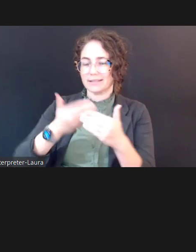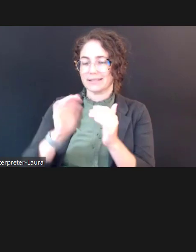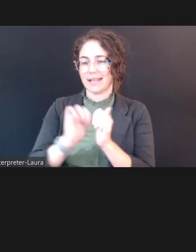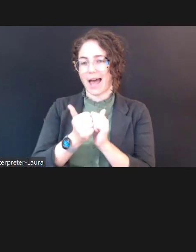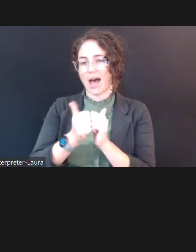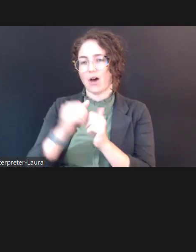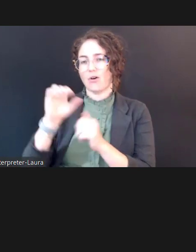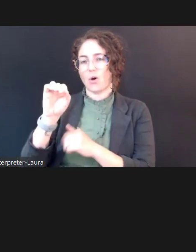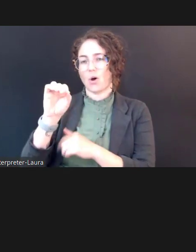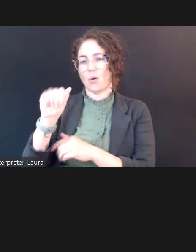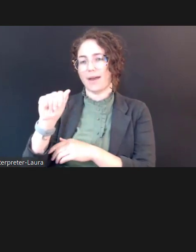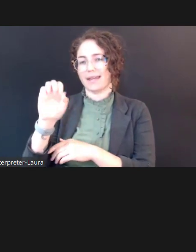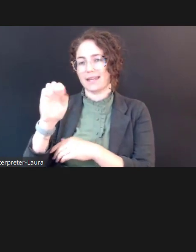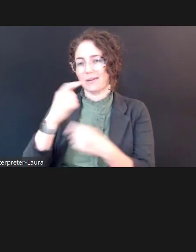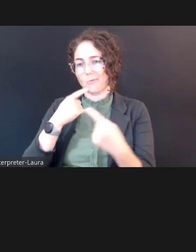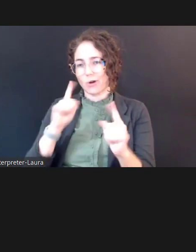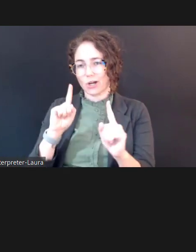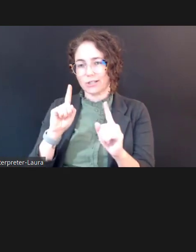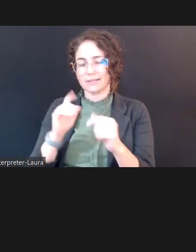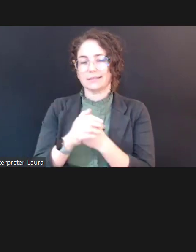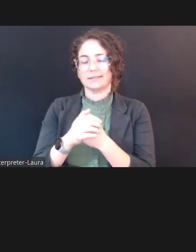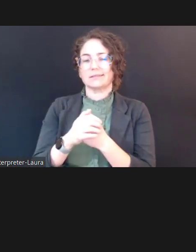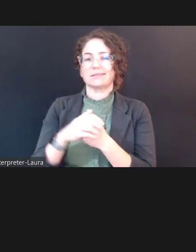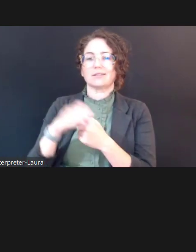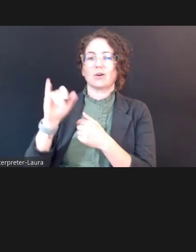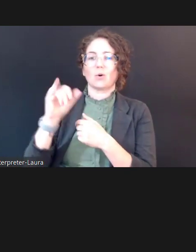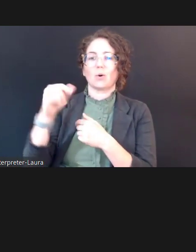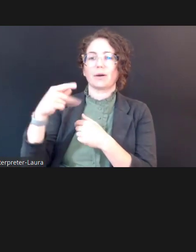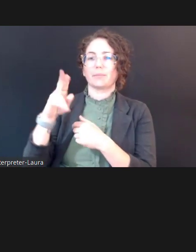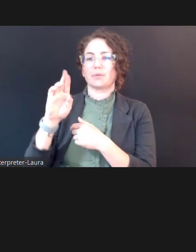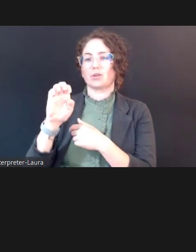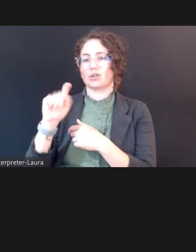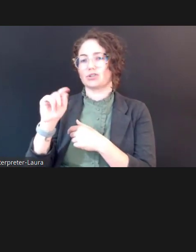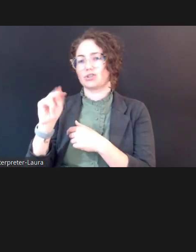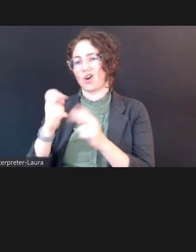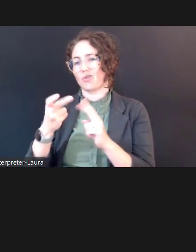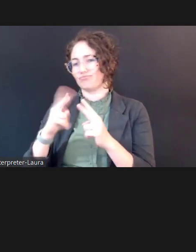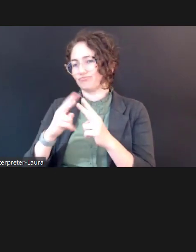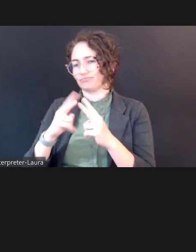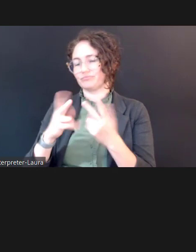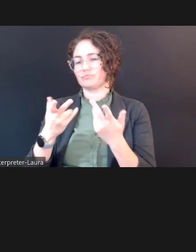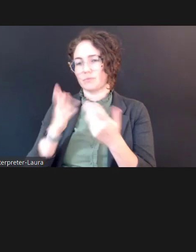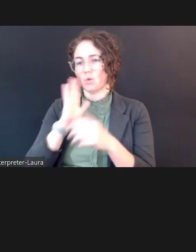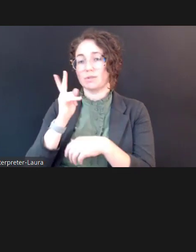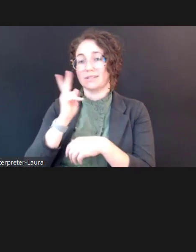You will find resources for finding a local audiologist and you